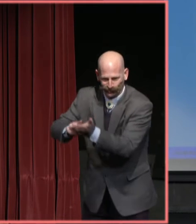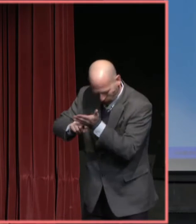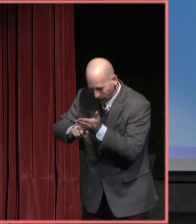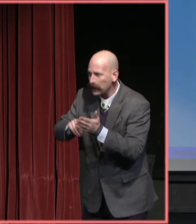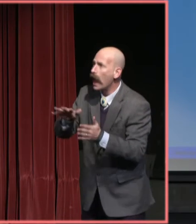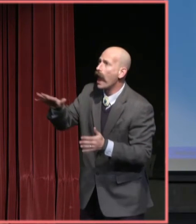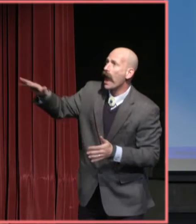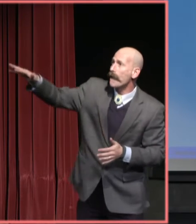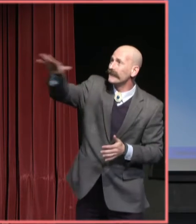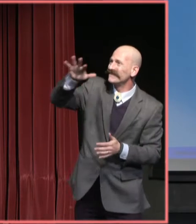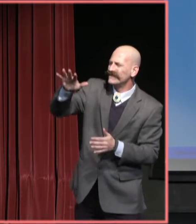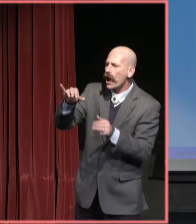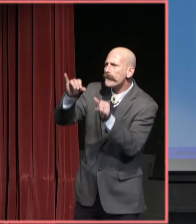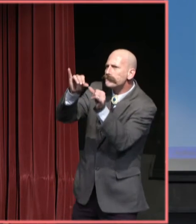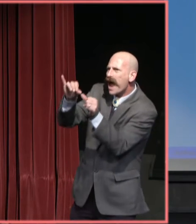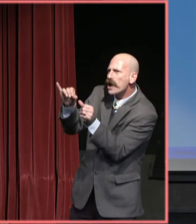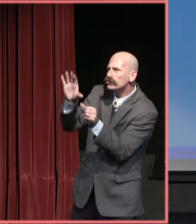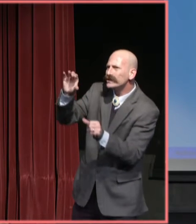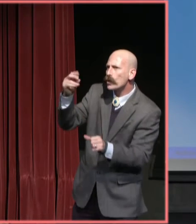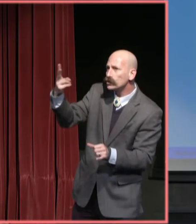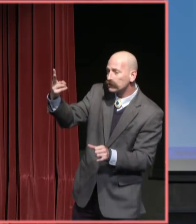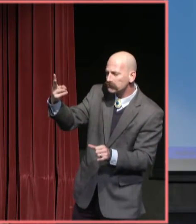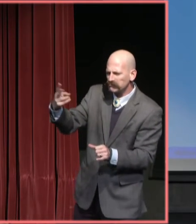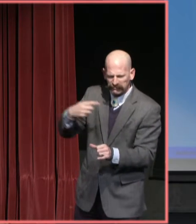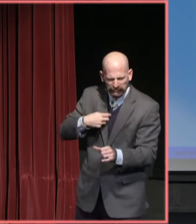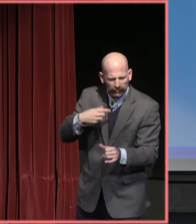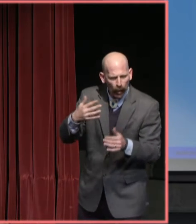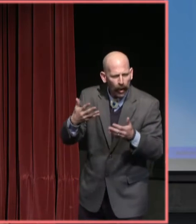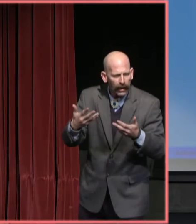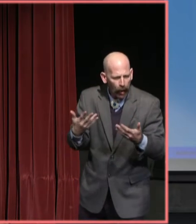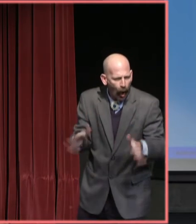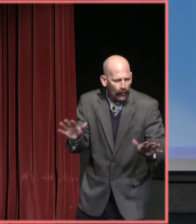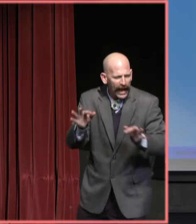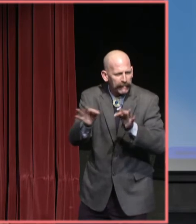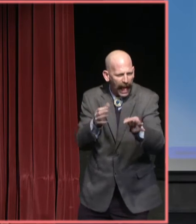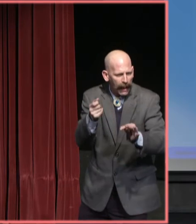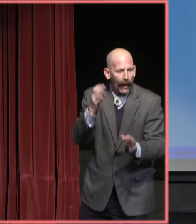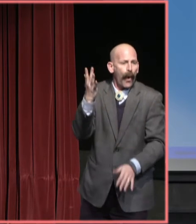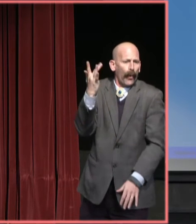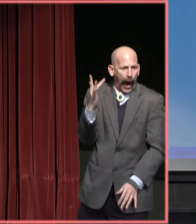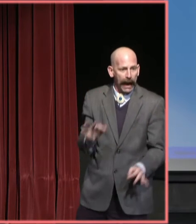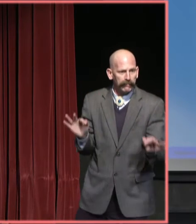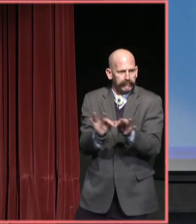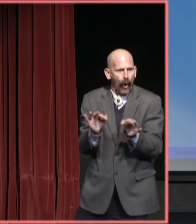I've given you the motivation why we need to make these measurements, so what about those measurements then?